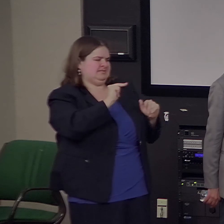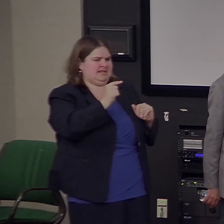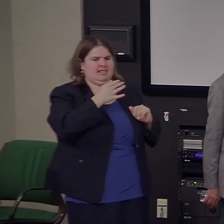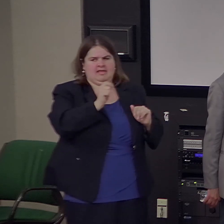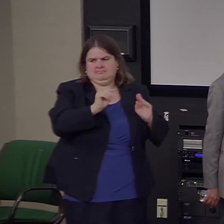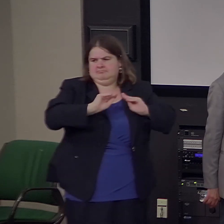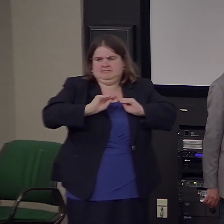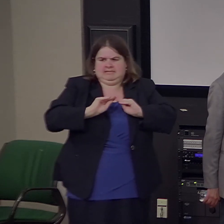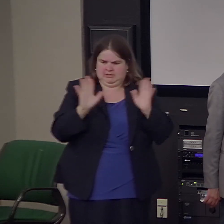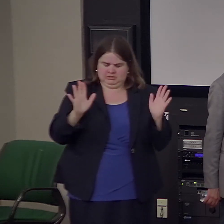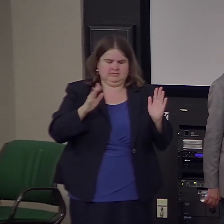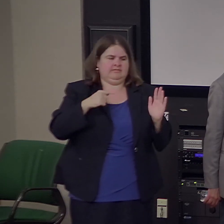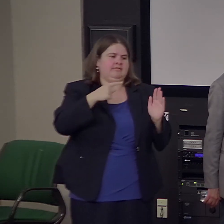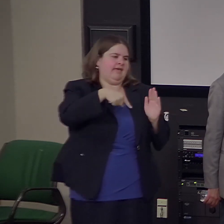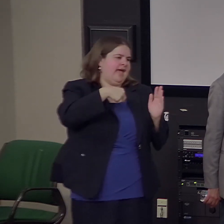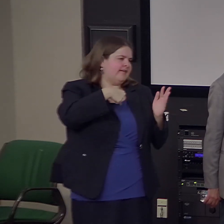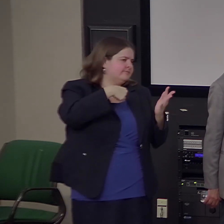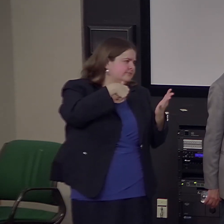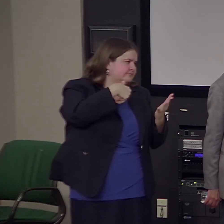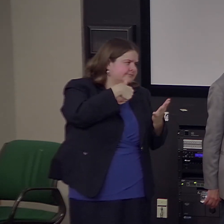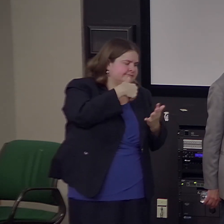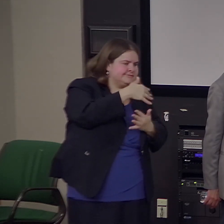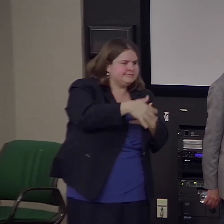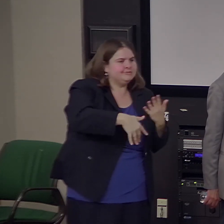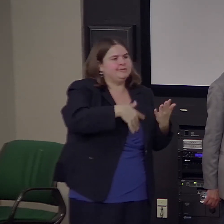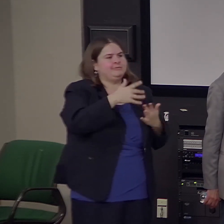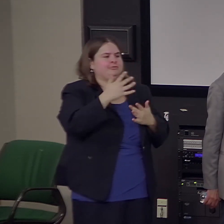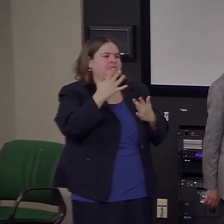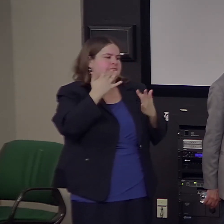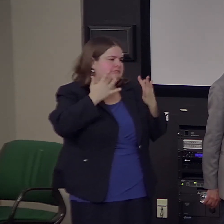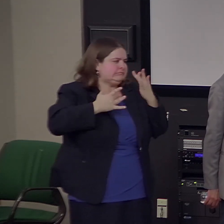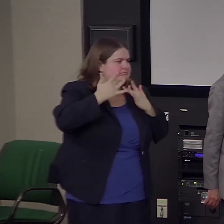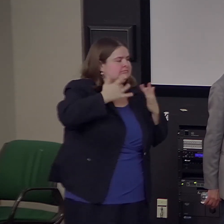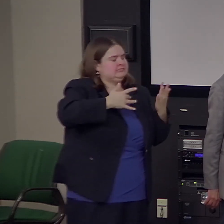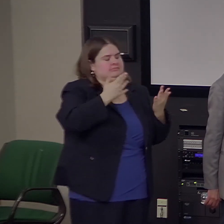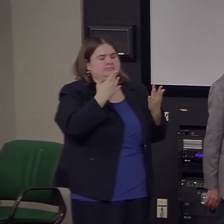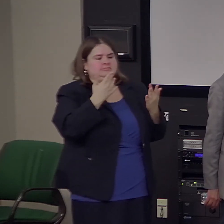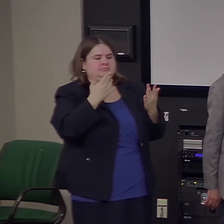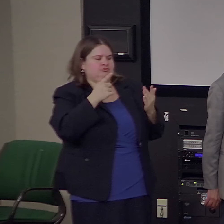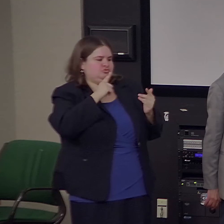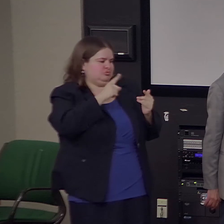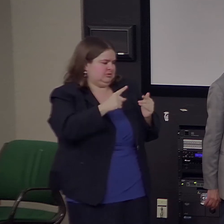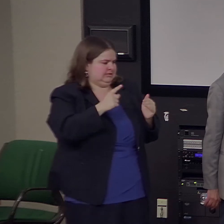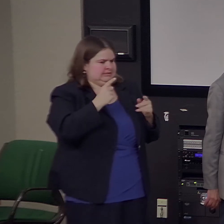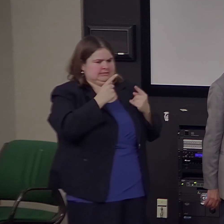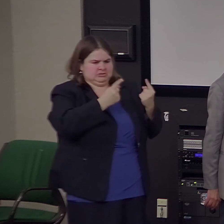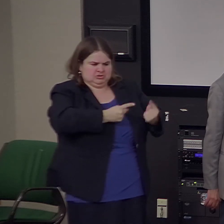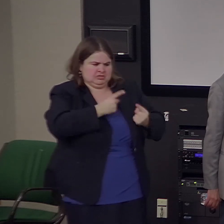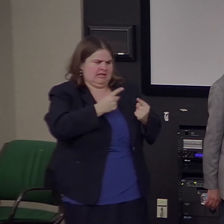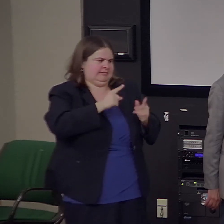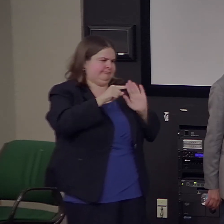in this social, socially deprived, socially attenuated neglectful context.